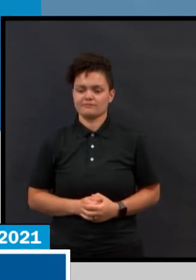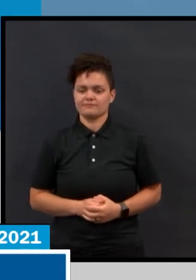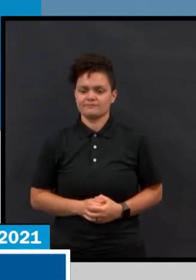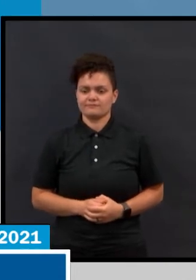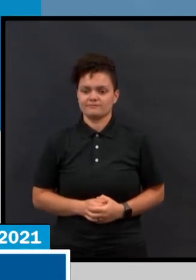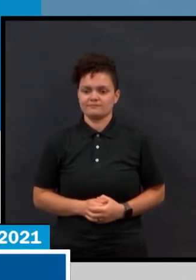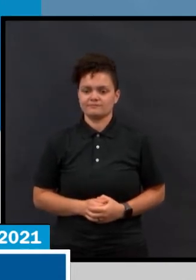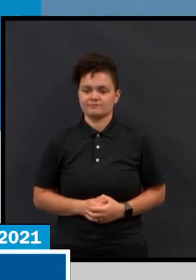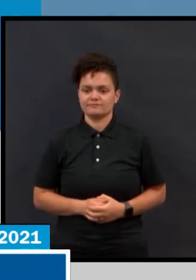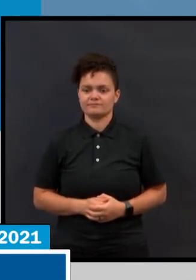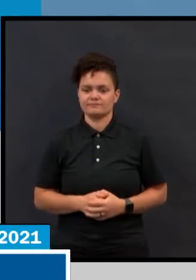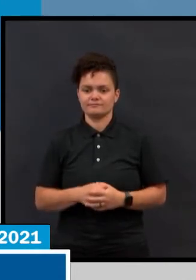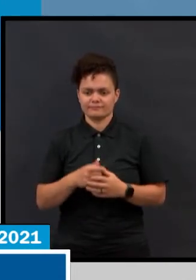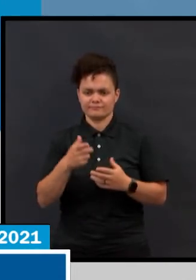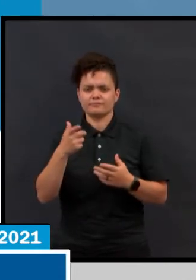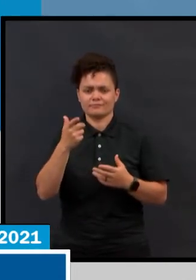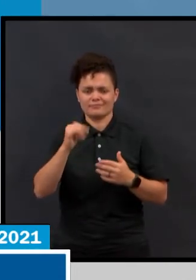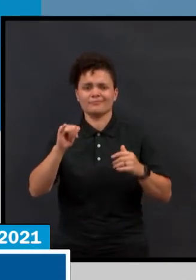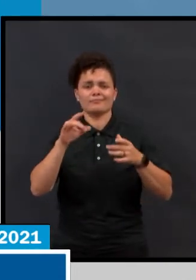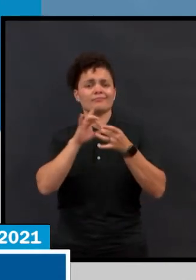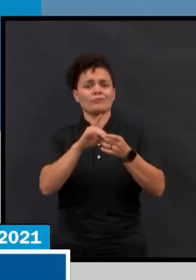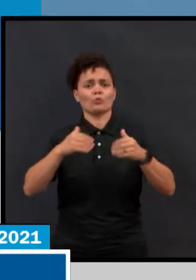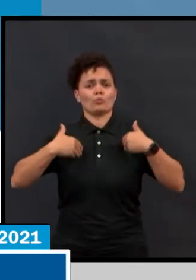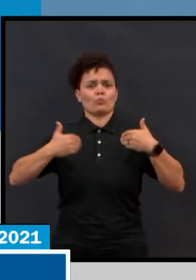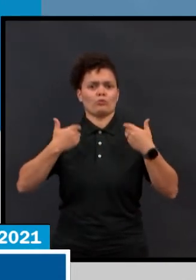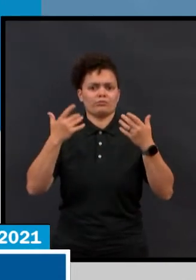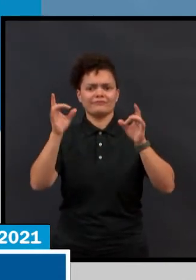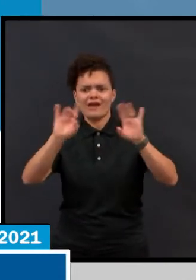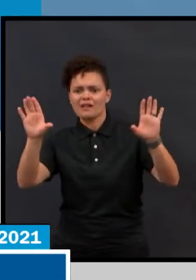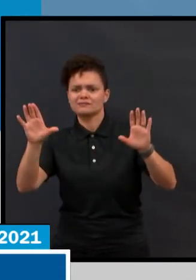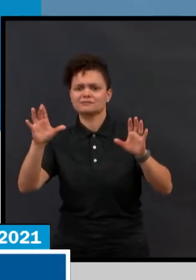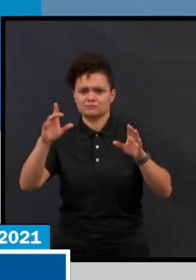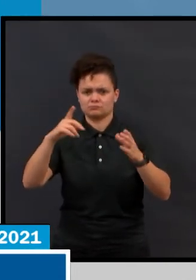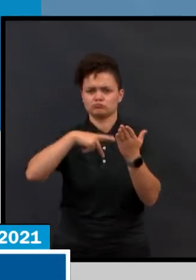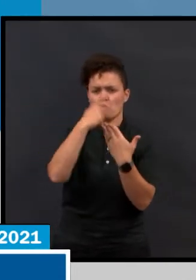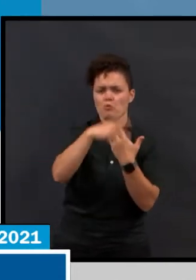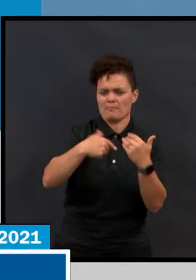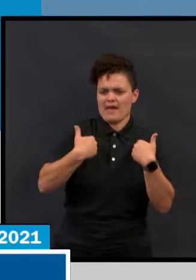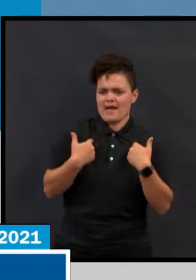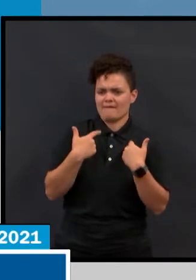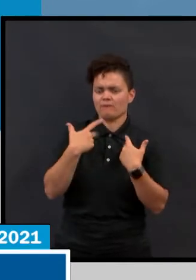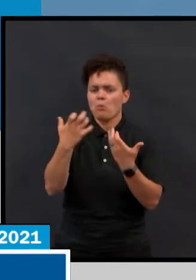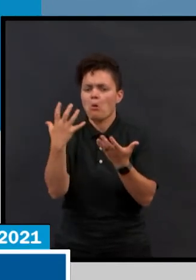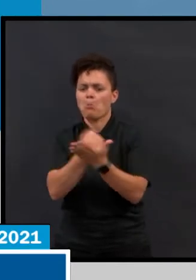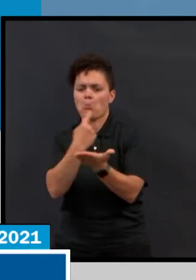or our youth violence table that has initiated and deployed quite frankly some very interesting